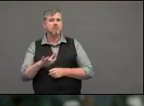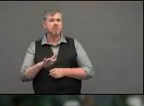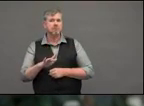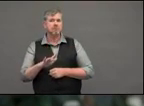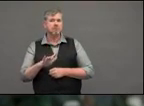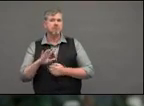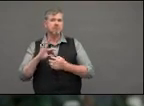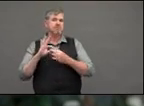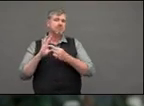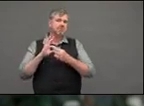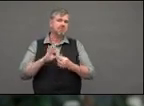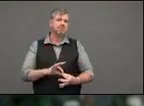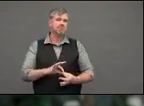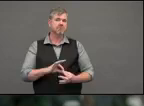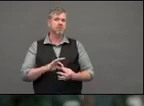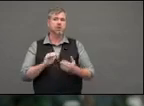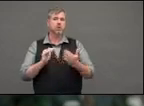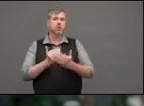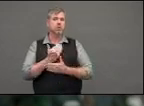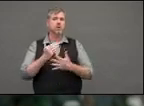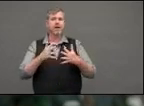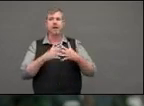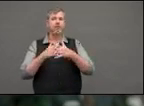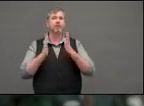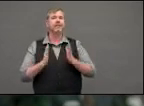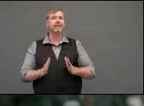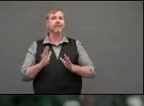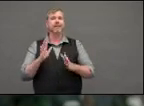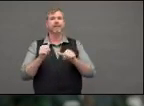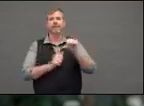fellowship program but after this it's um there's